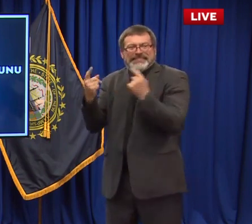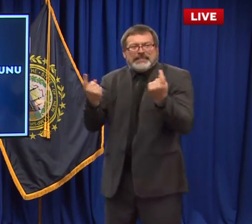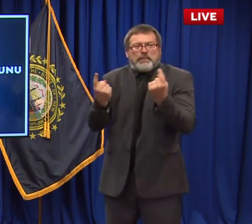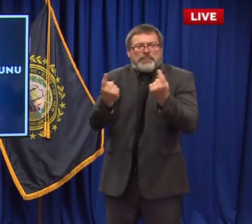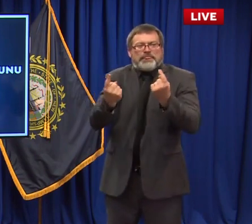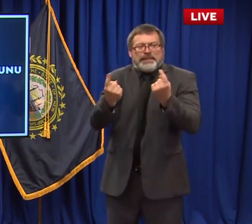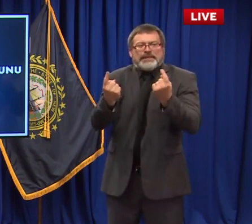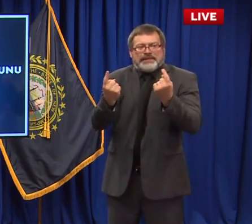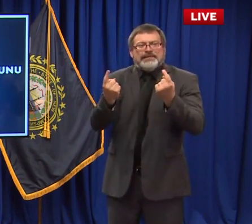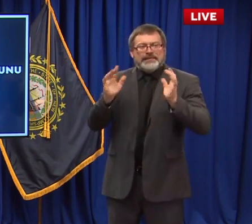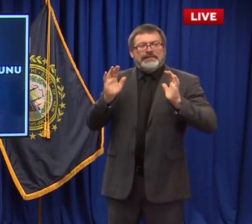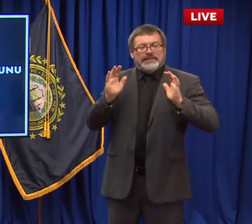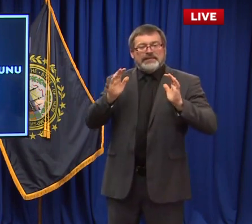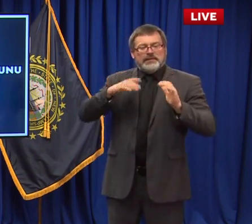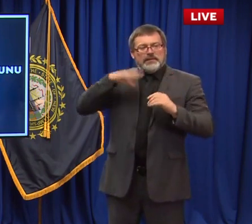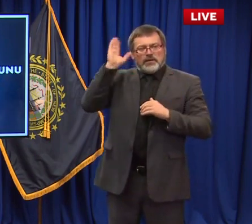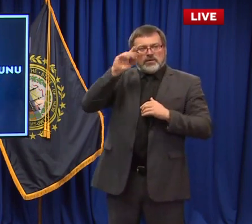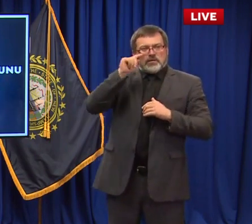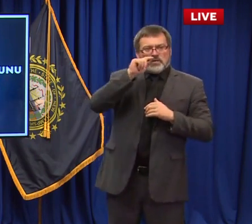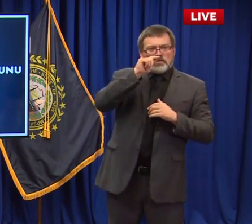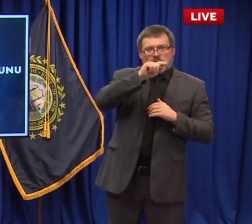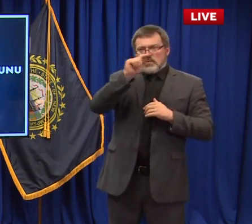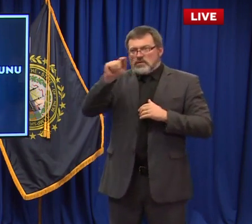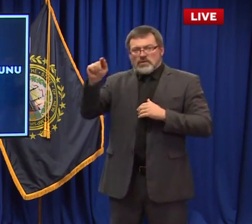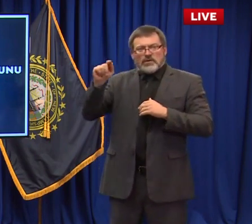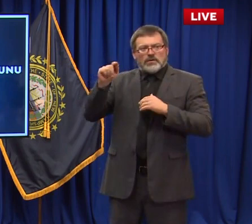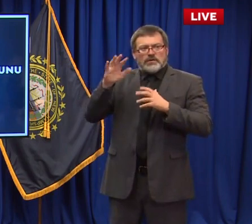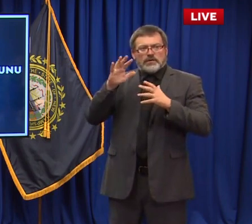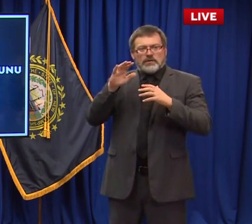WE HAVE ALWAYS BEEN AT RISK OF THE BUSINESS TAX TRIGGERS.